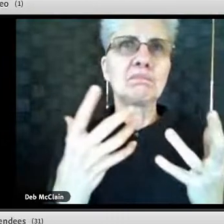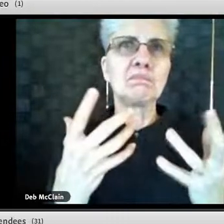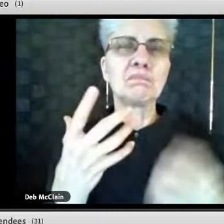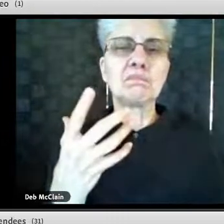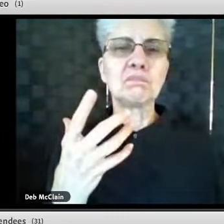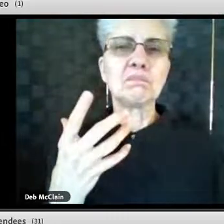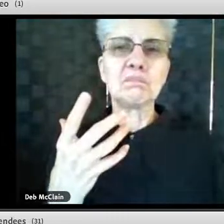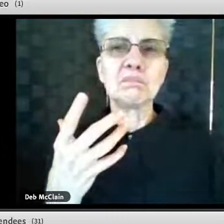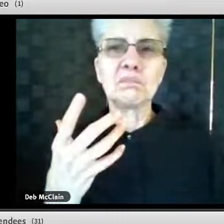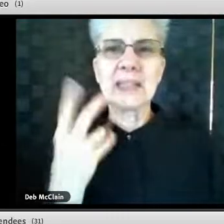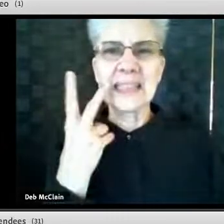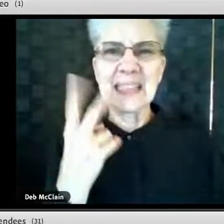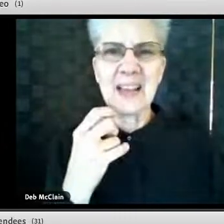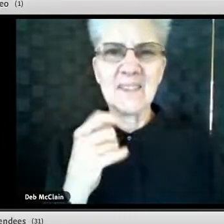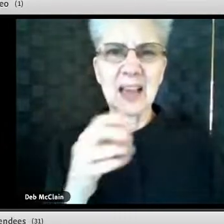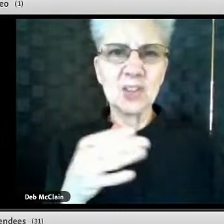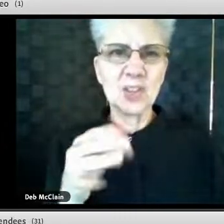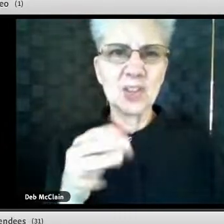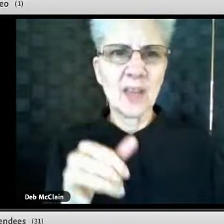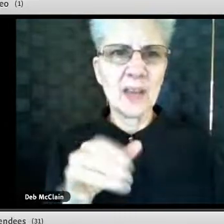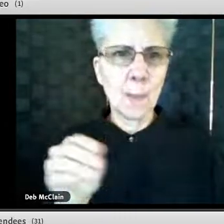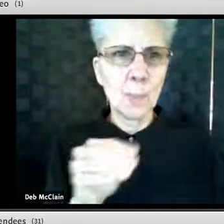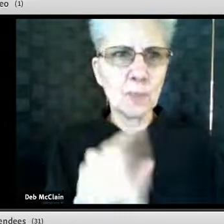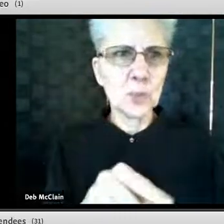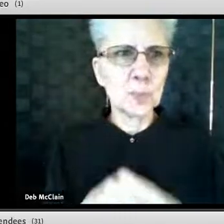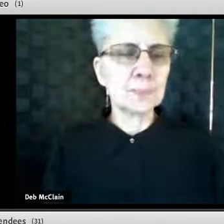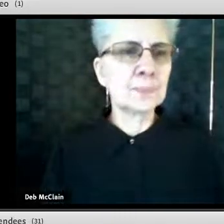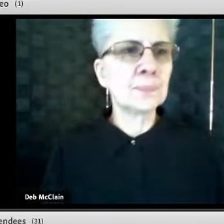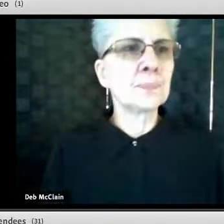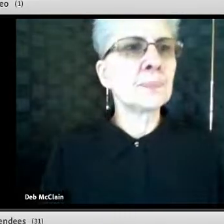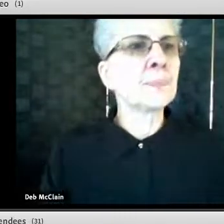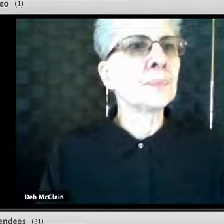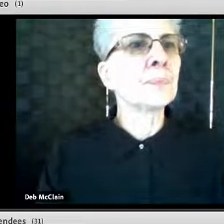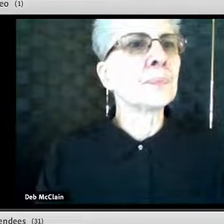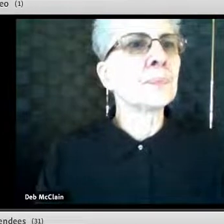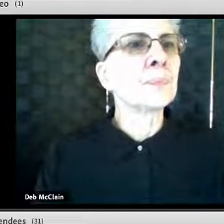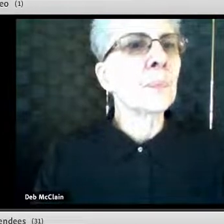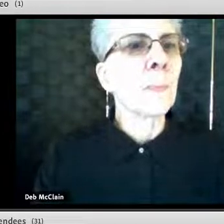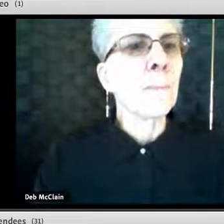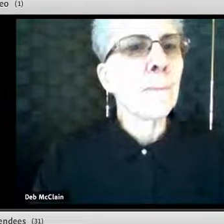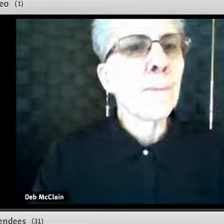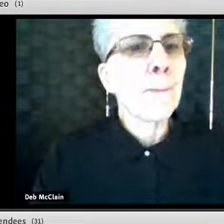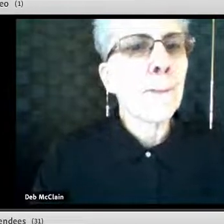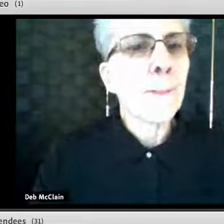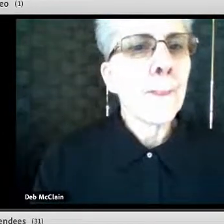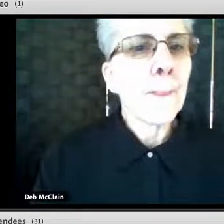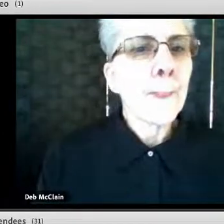I'm going to see if I can move to there.